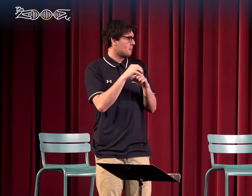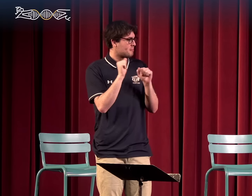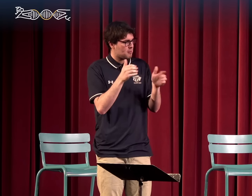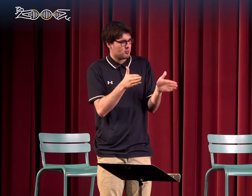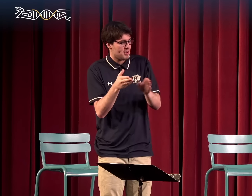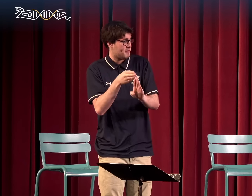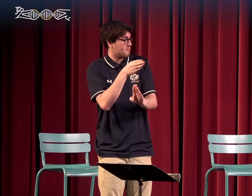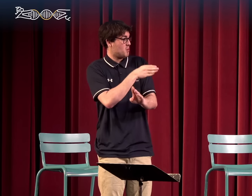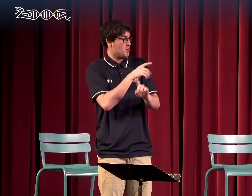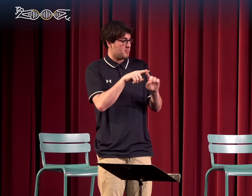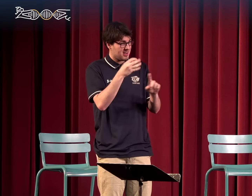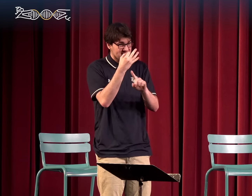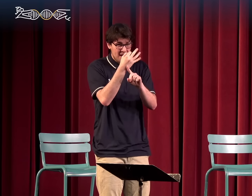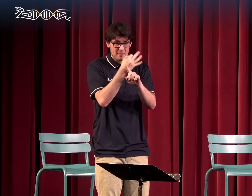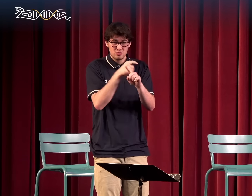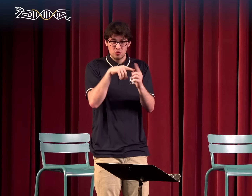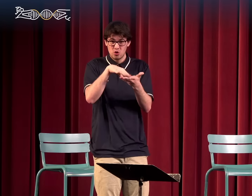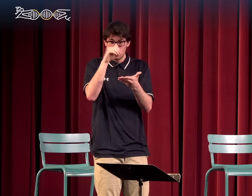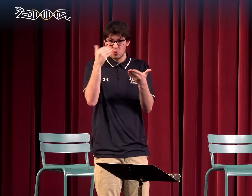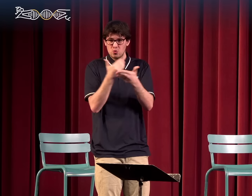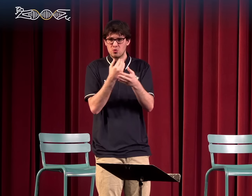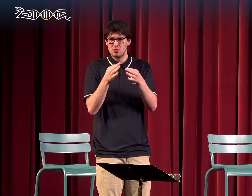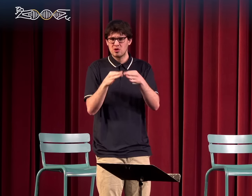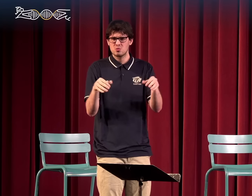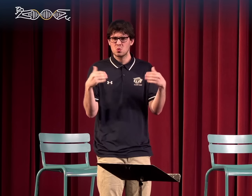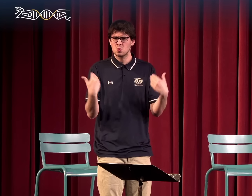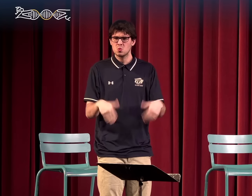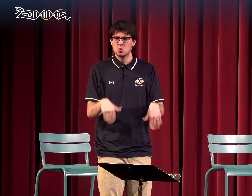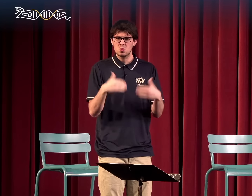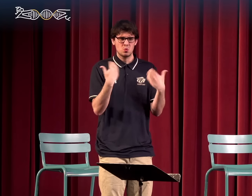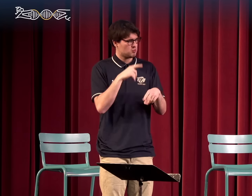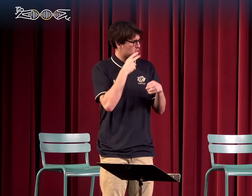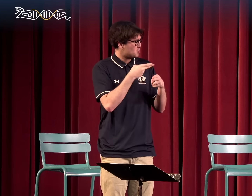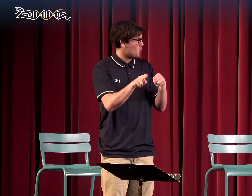potentially with advancements of technologies you have nine months to learn